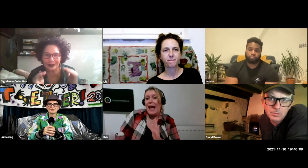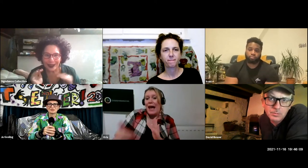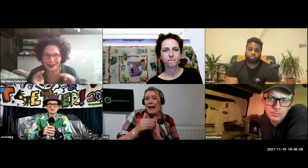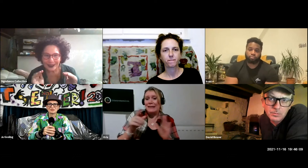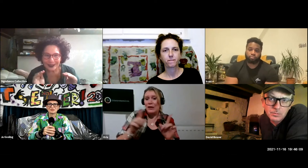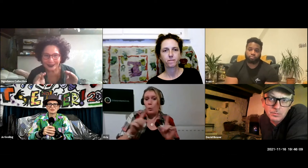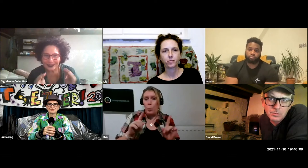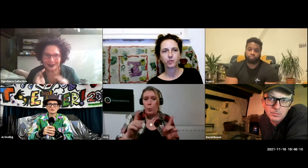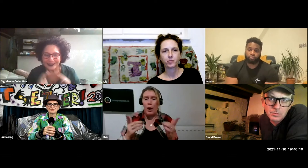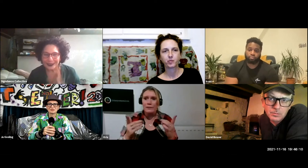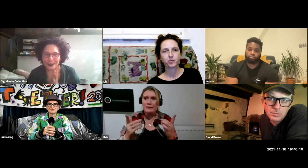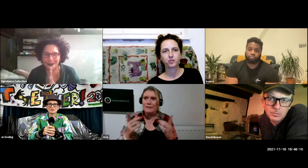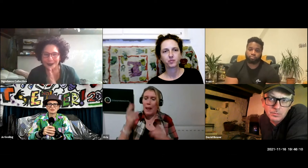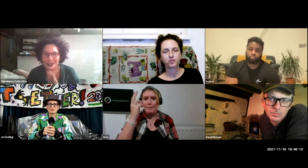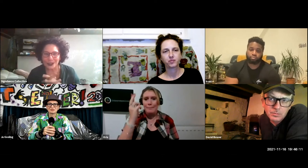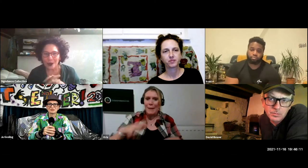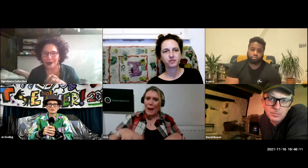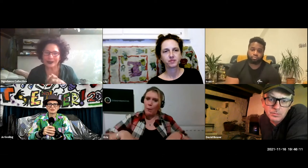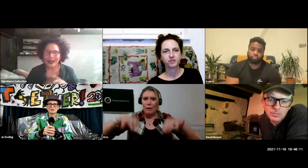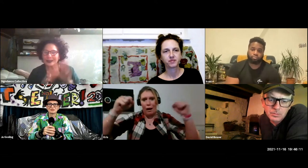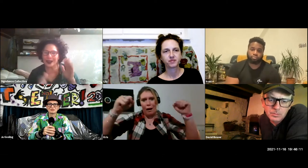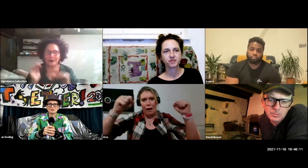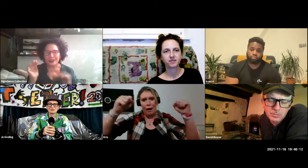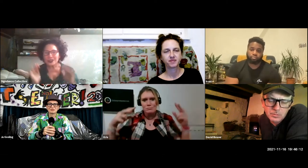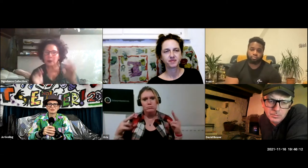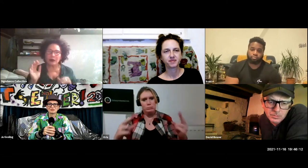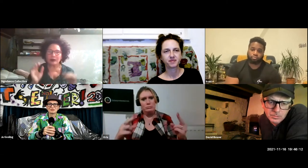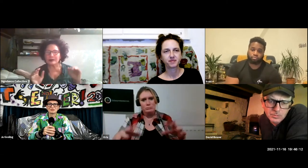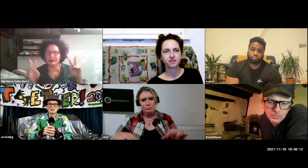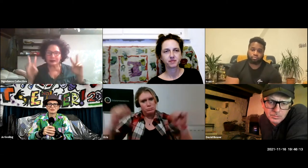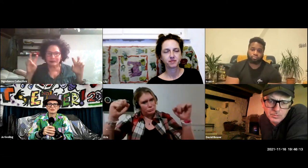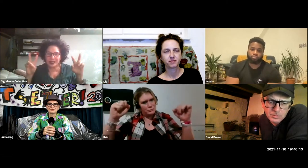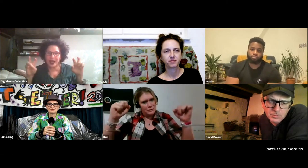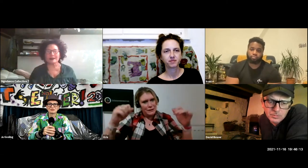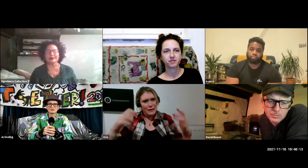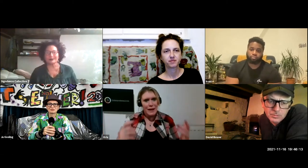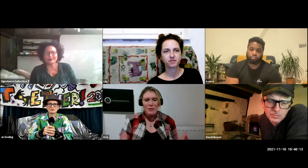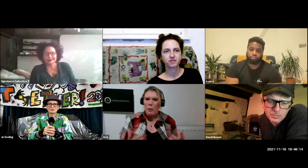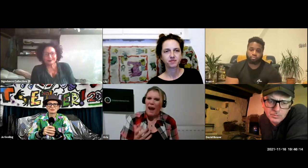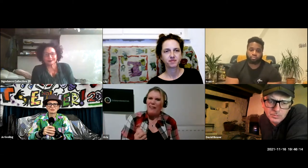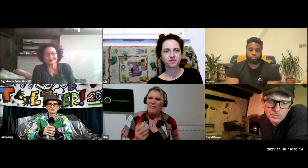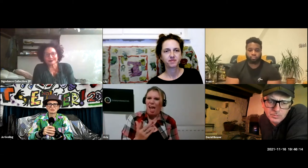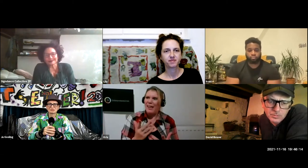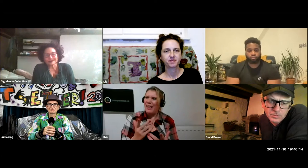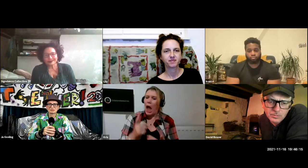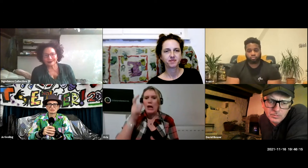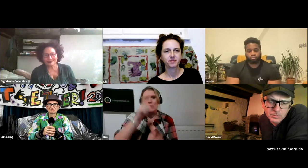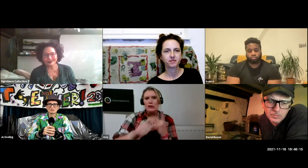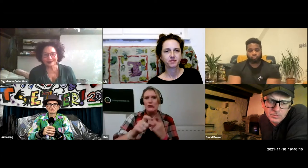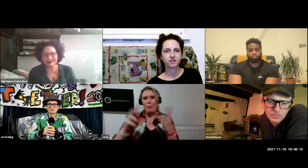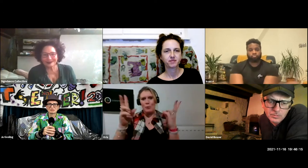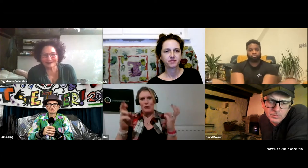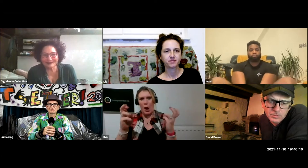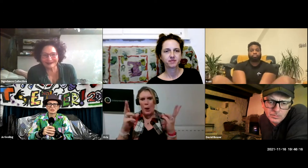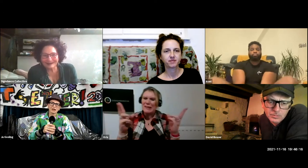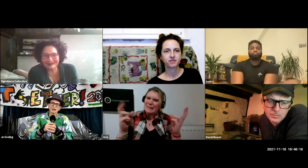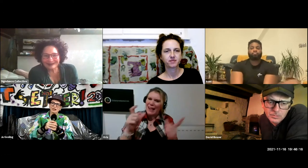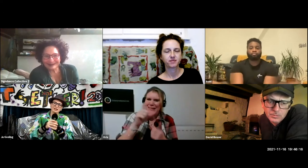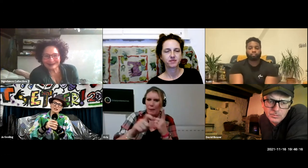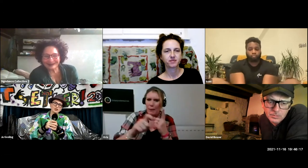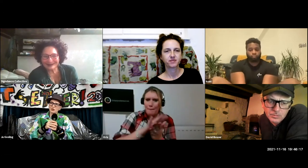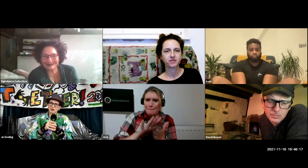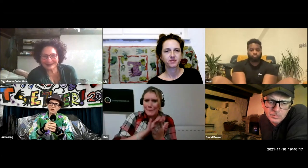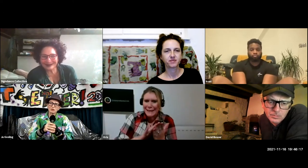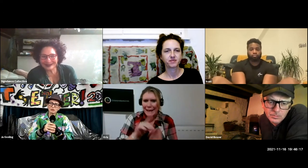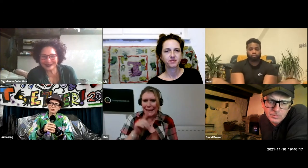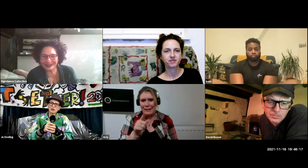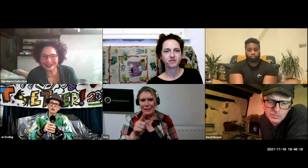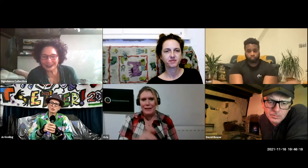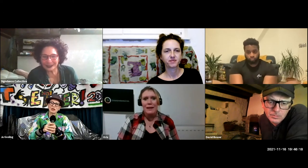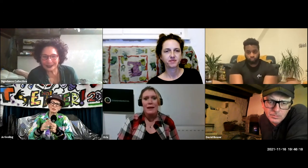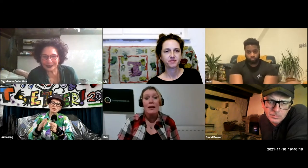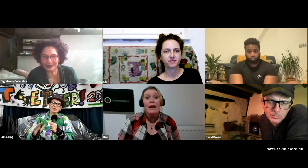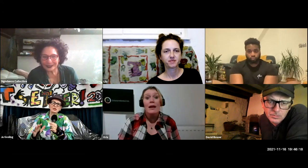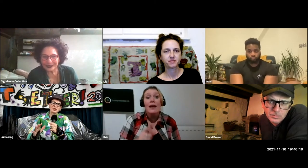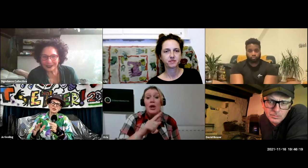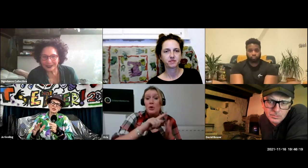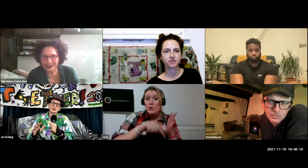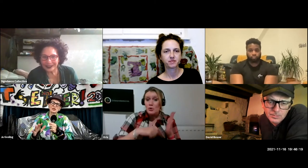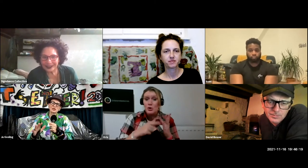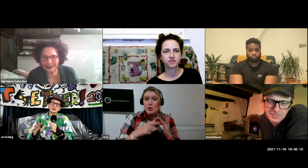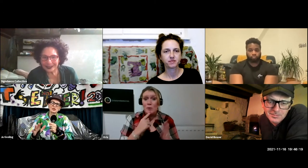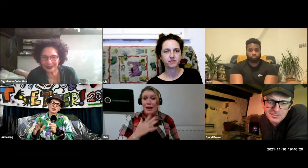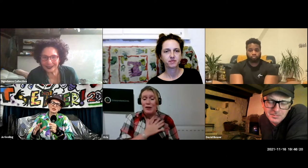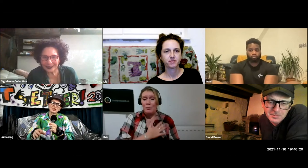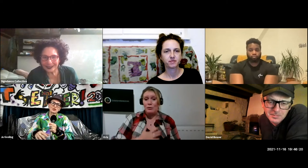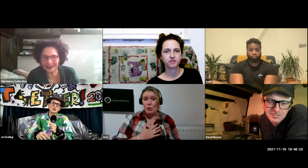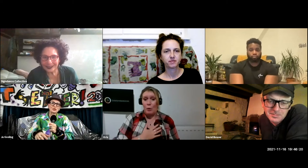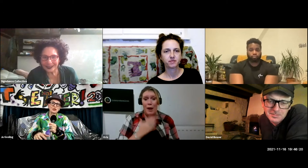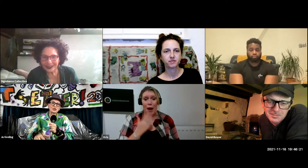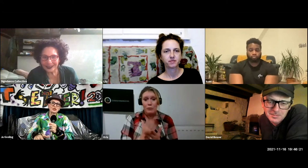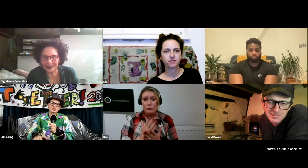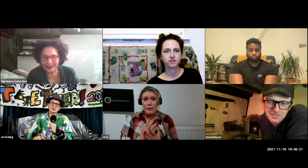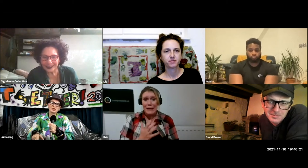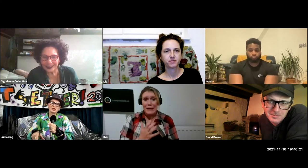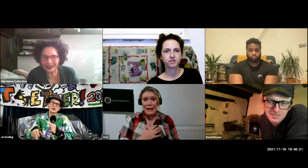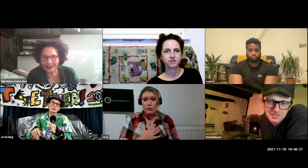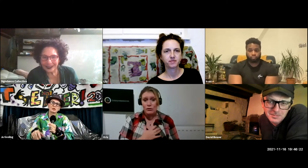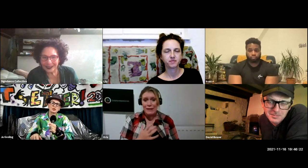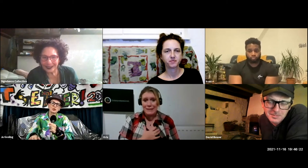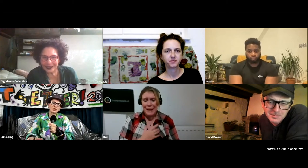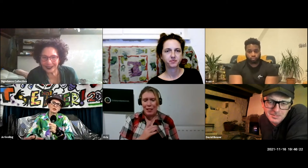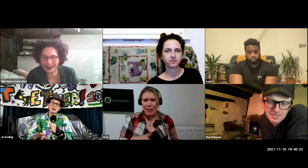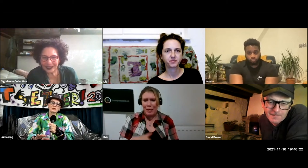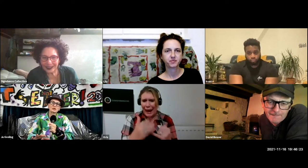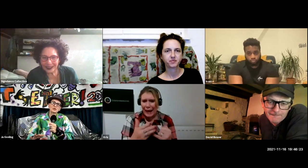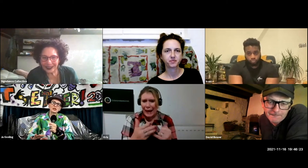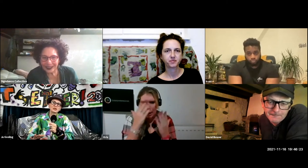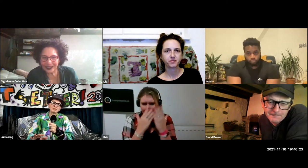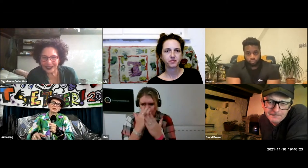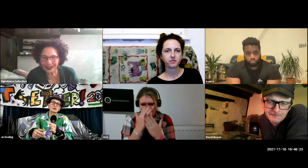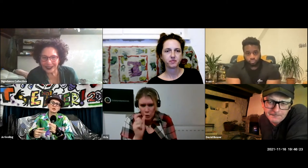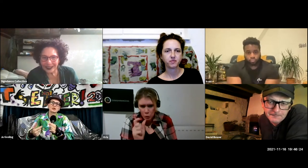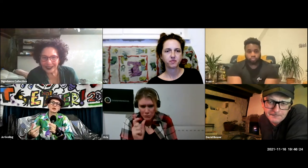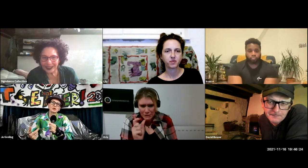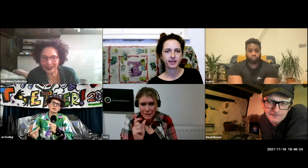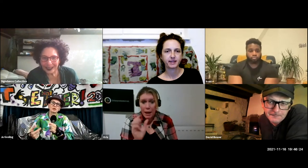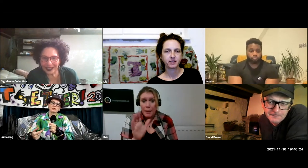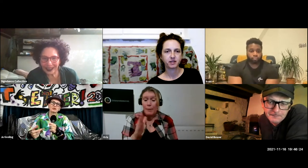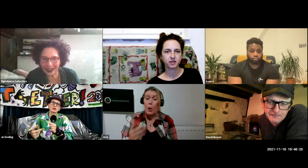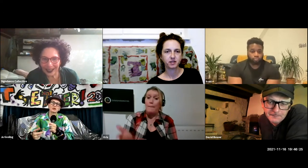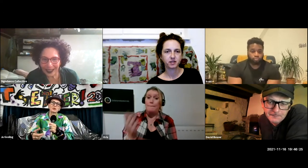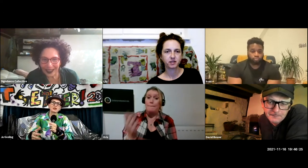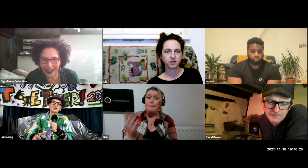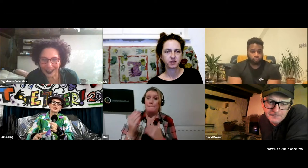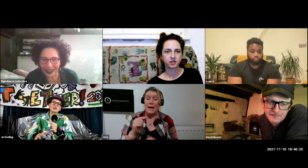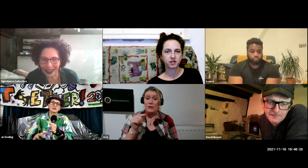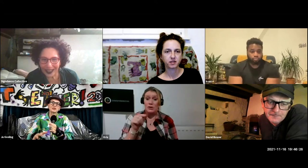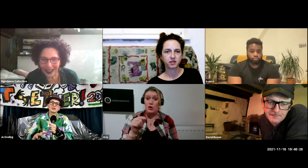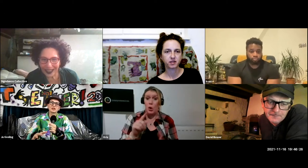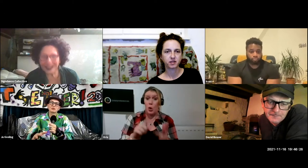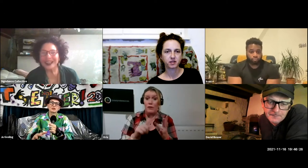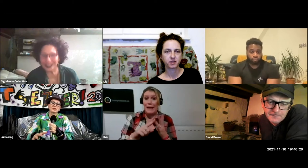has come into the show and then there is